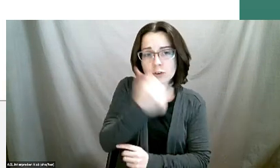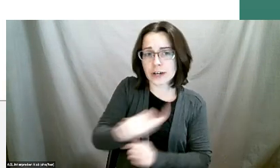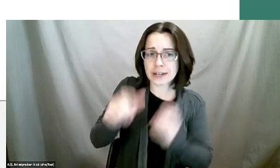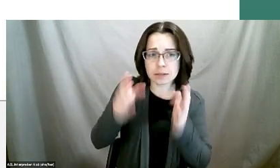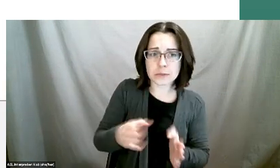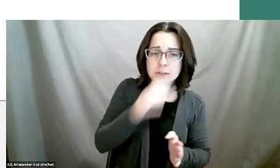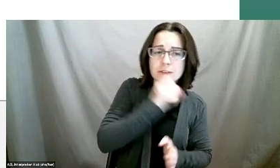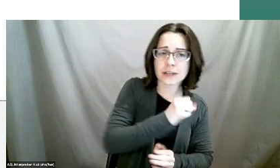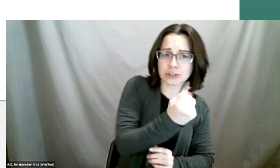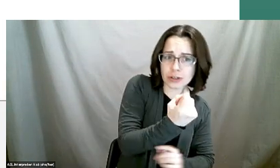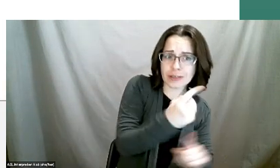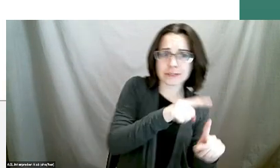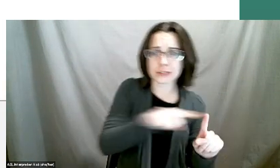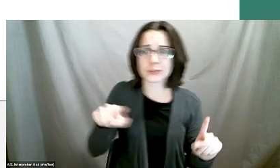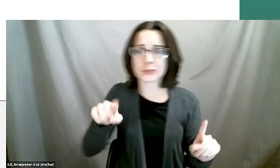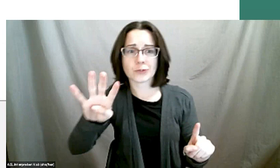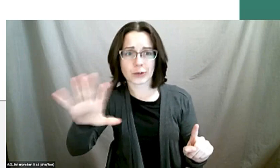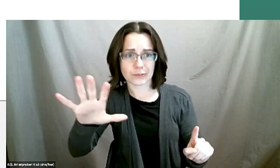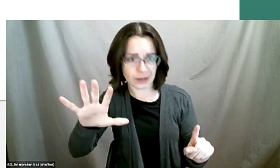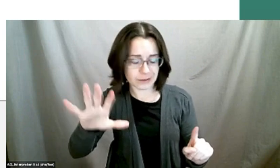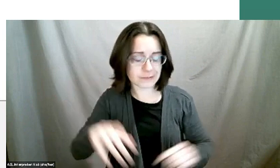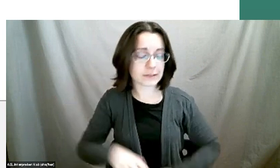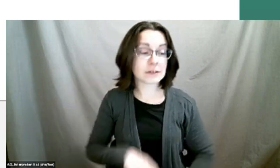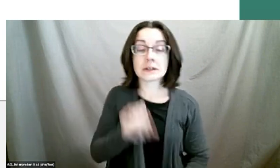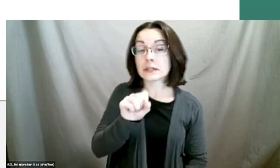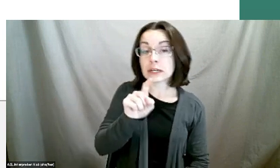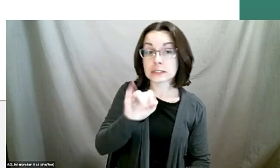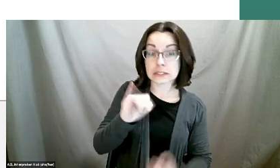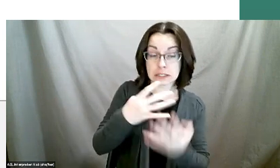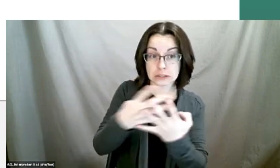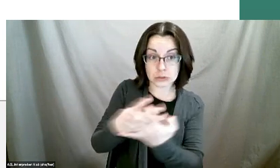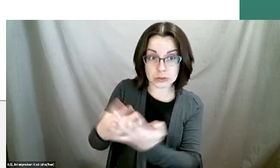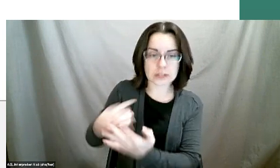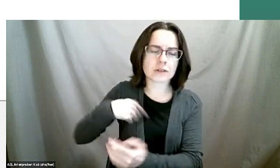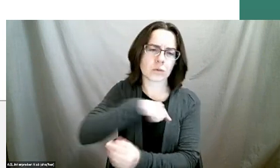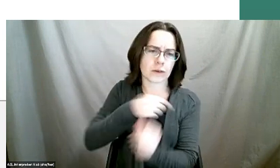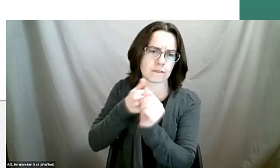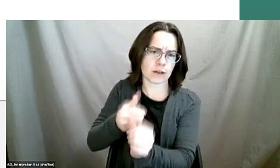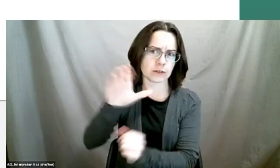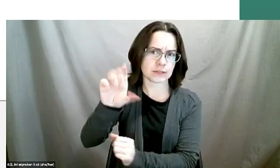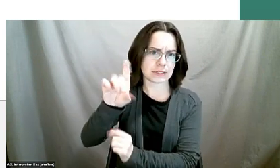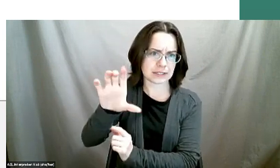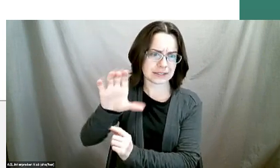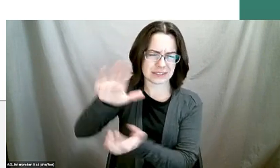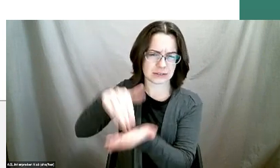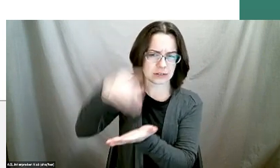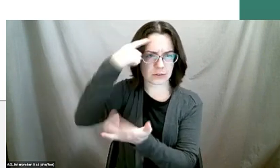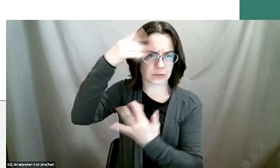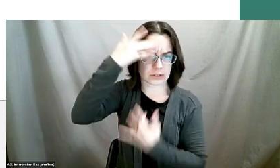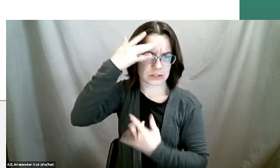STI screening, we do per the CDC guidelines because studies show that there are